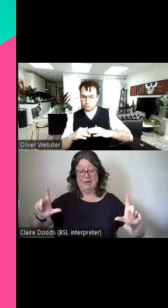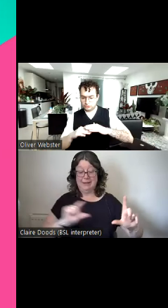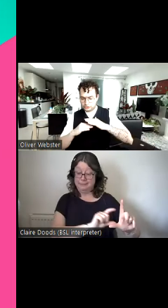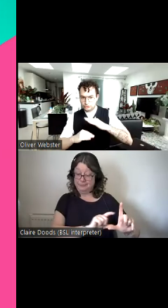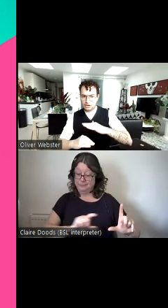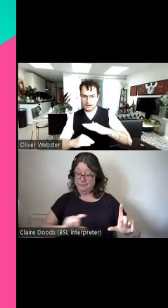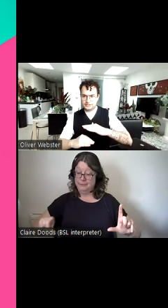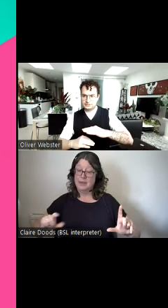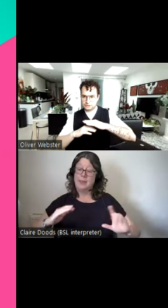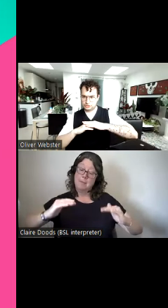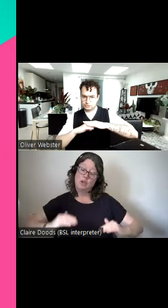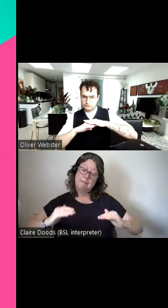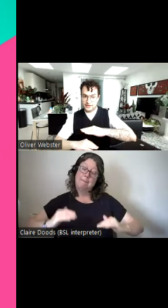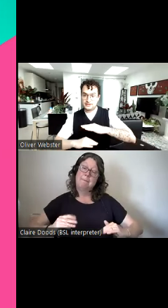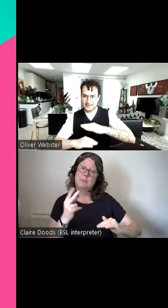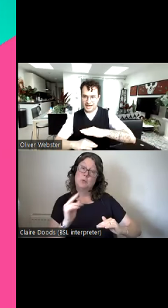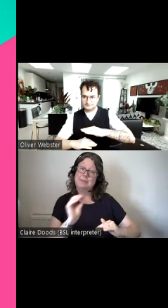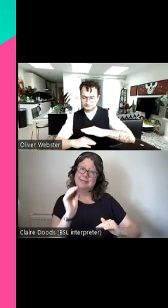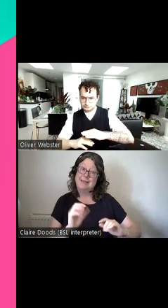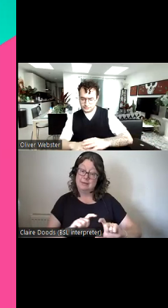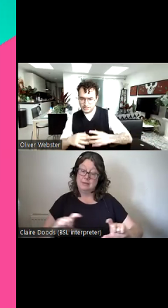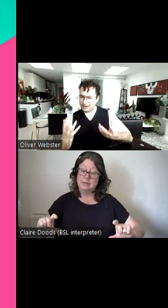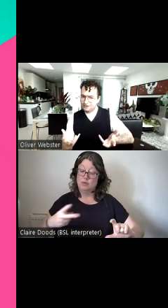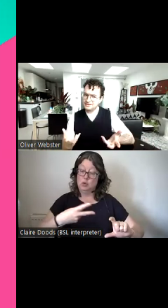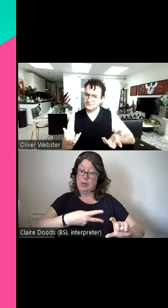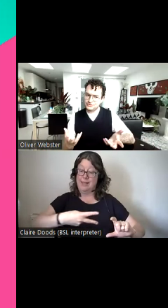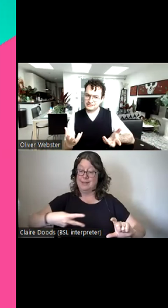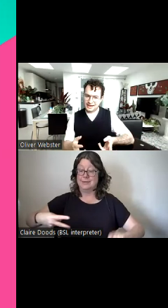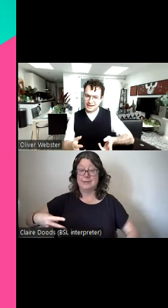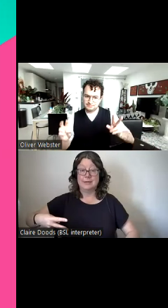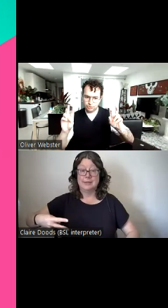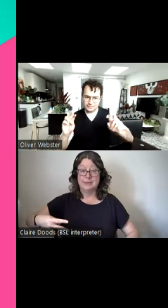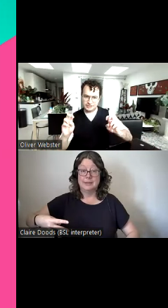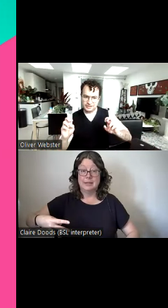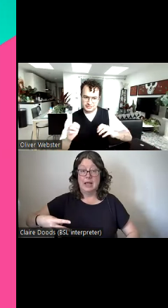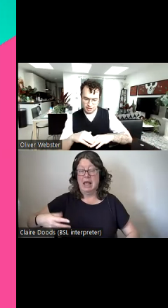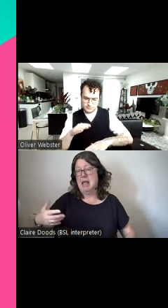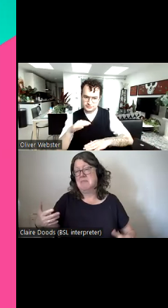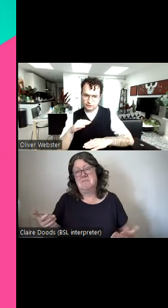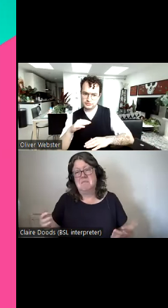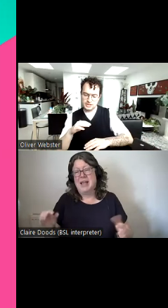You want the two lines to fit that. I can't give you an exact point size in terms of the font,